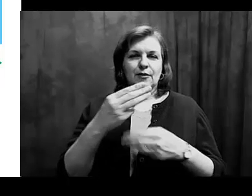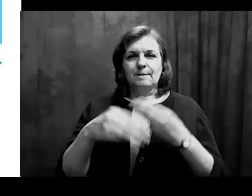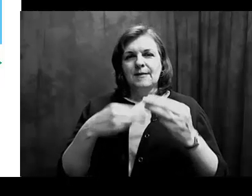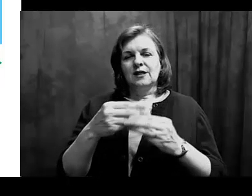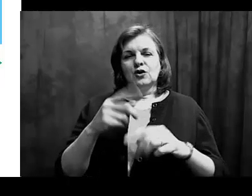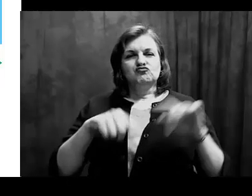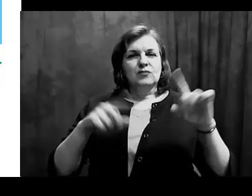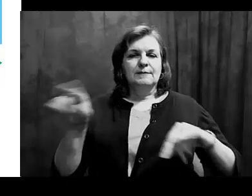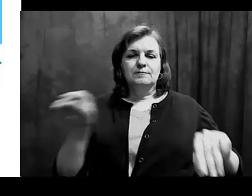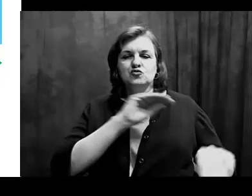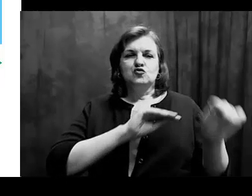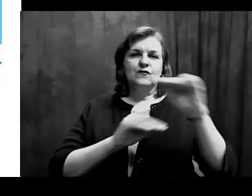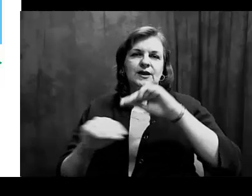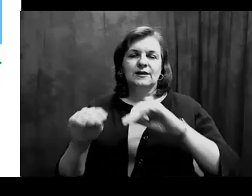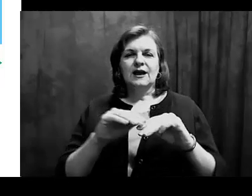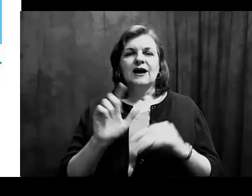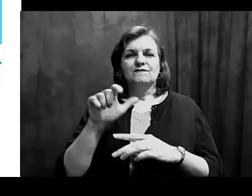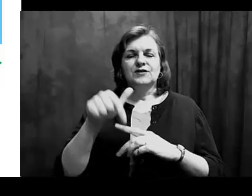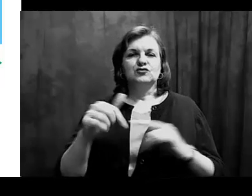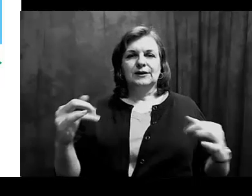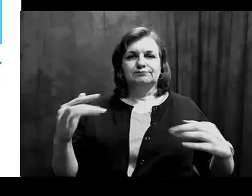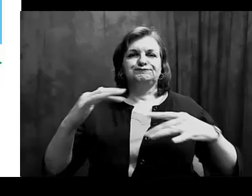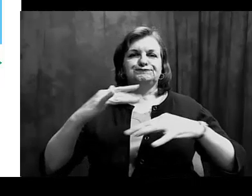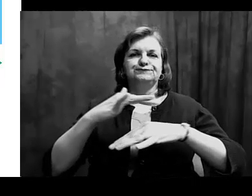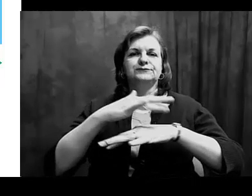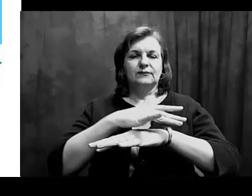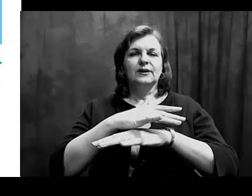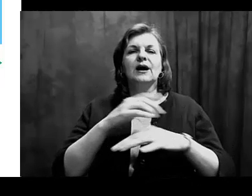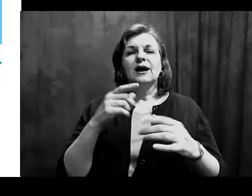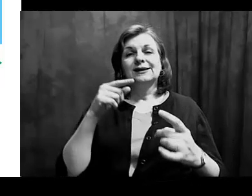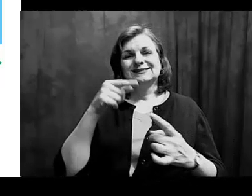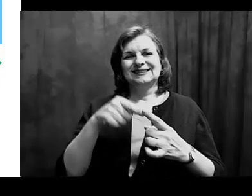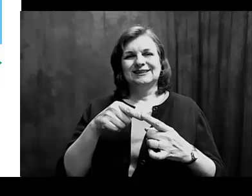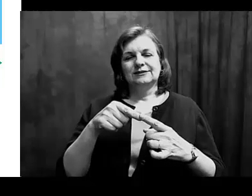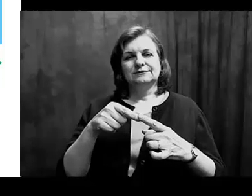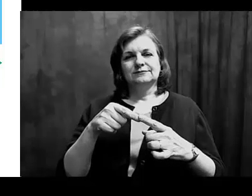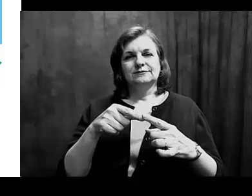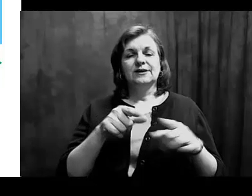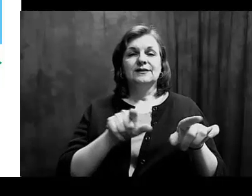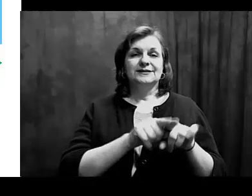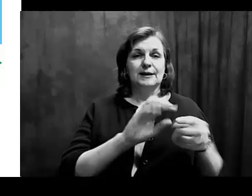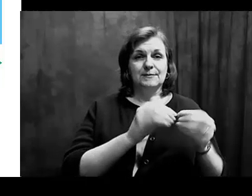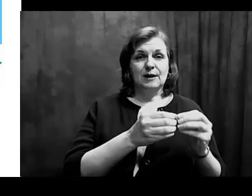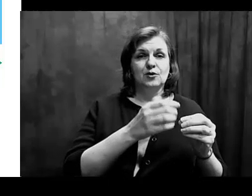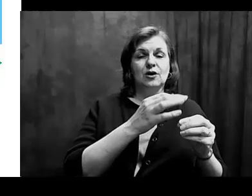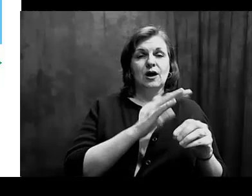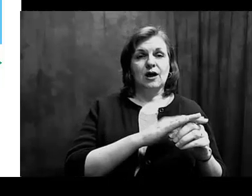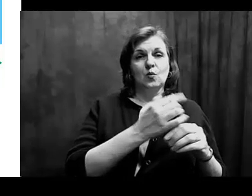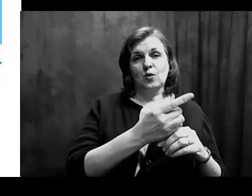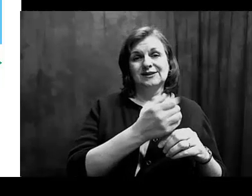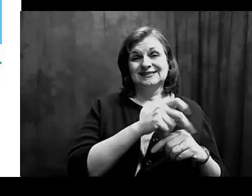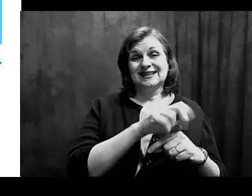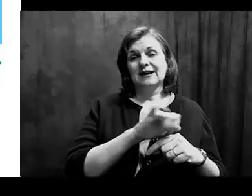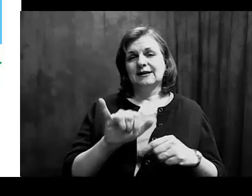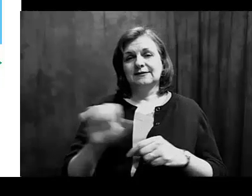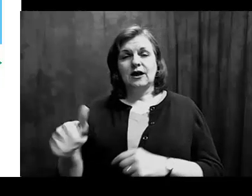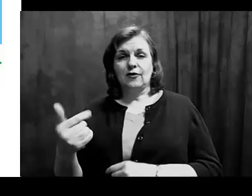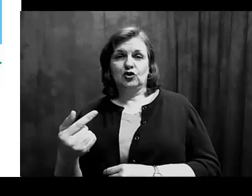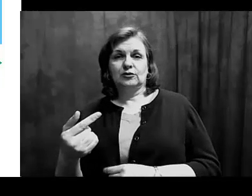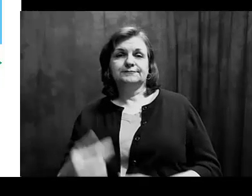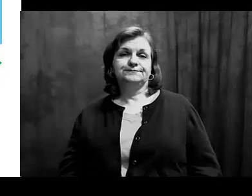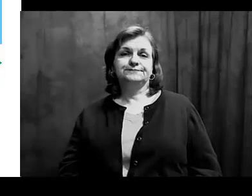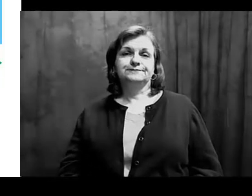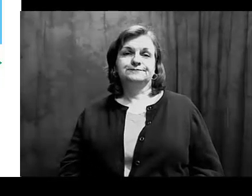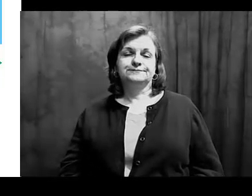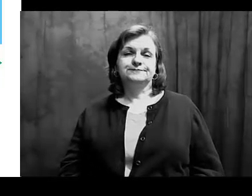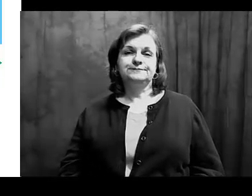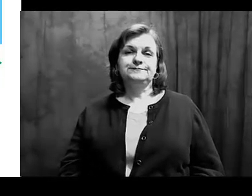so in this case these pores represent the selectively permeable membrane